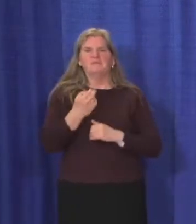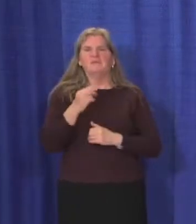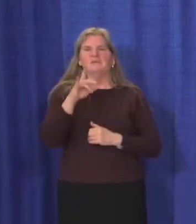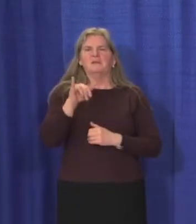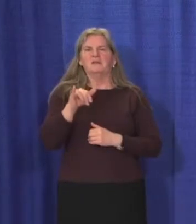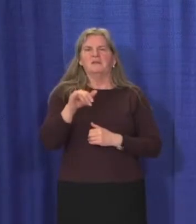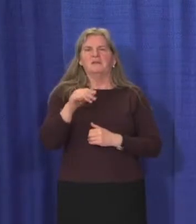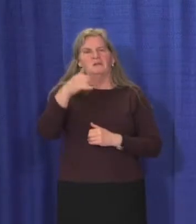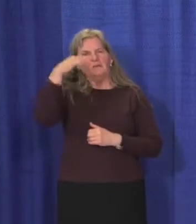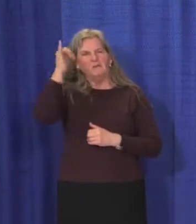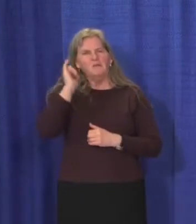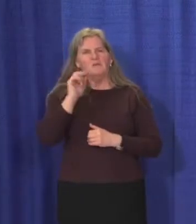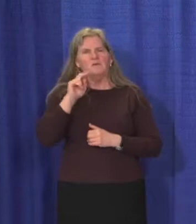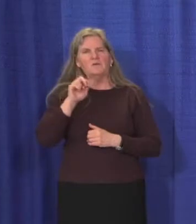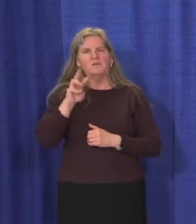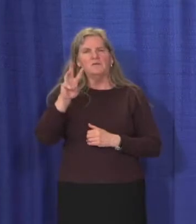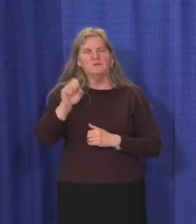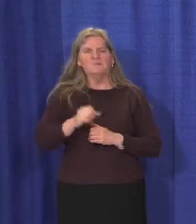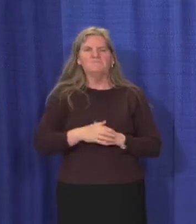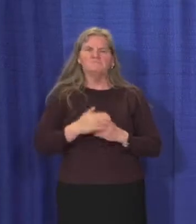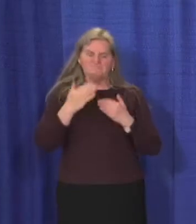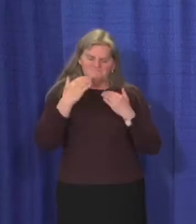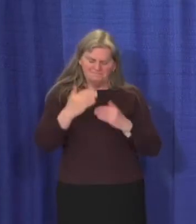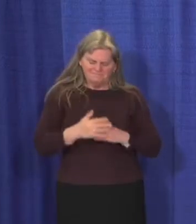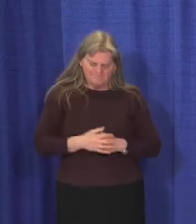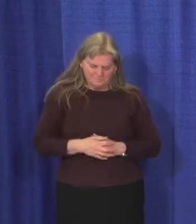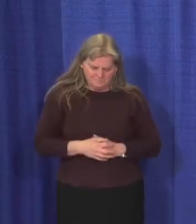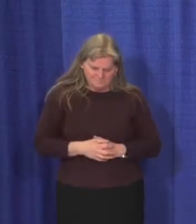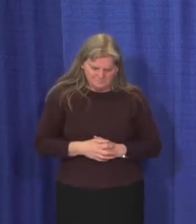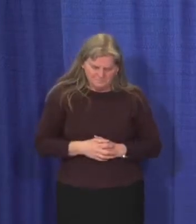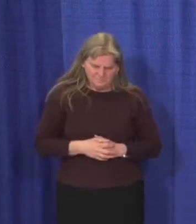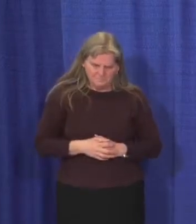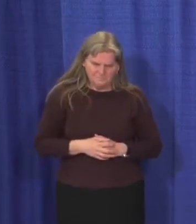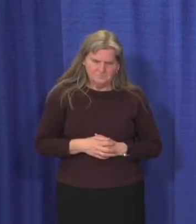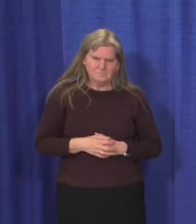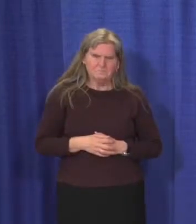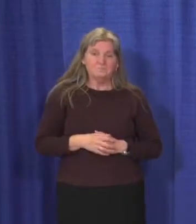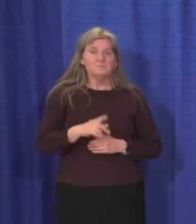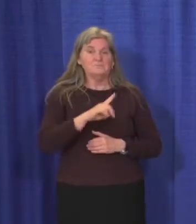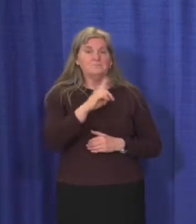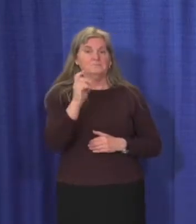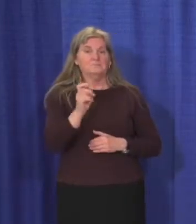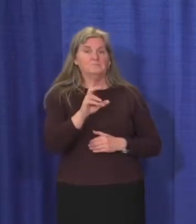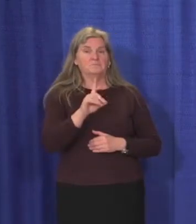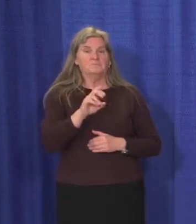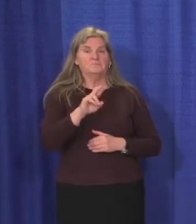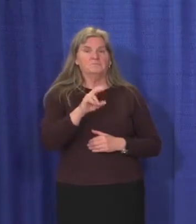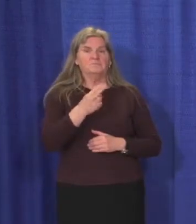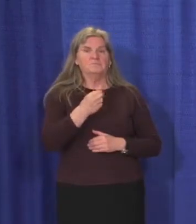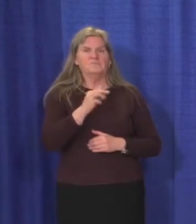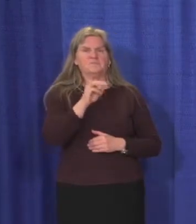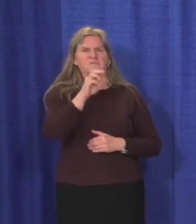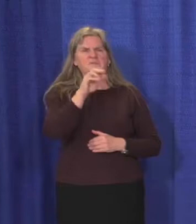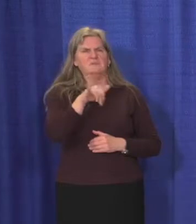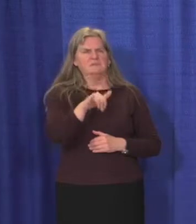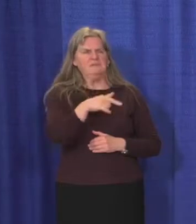from Yukon news. Reporter: I have a question for Doctor Hanley.